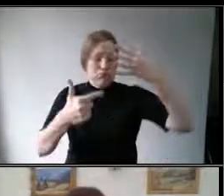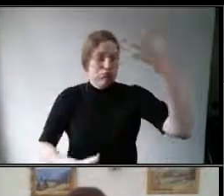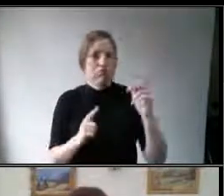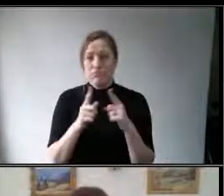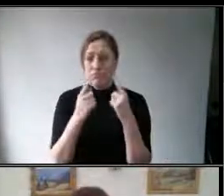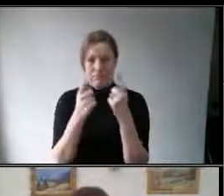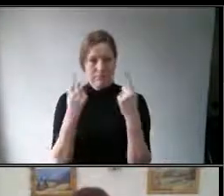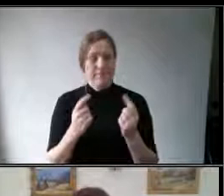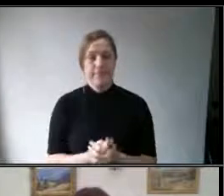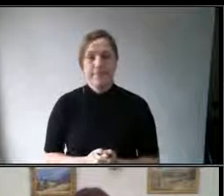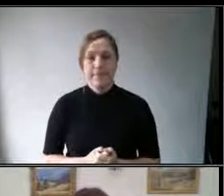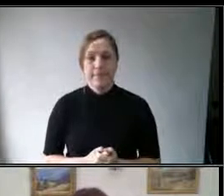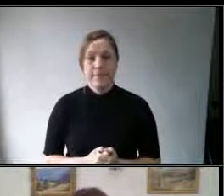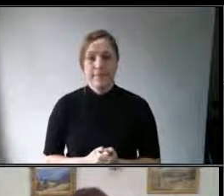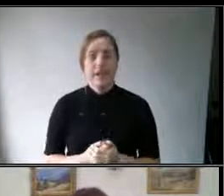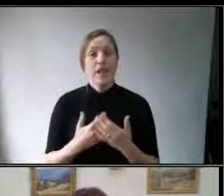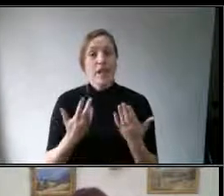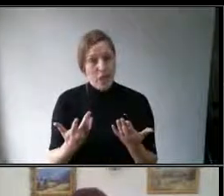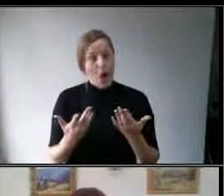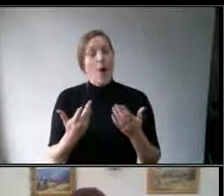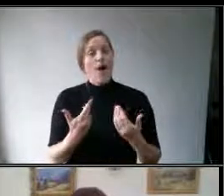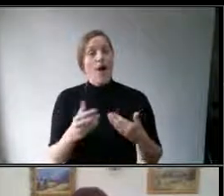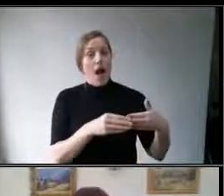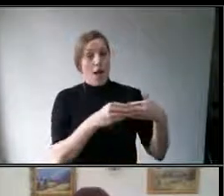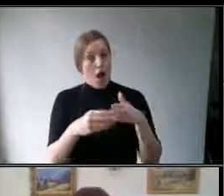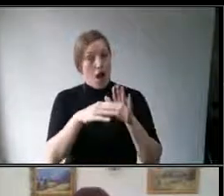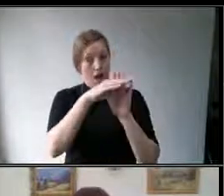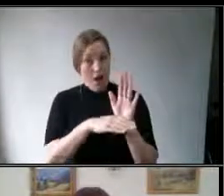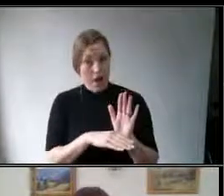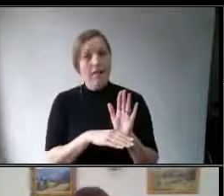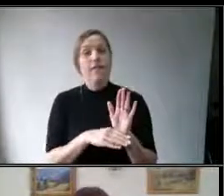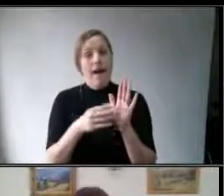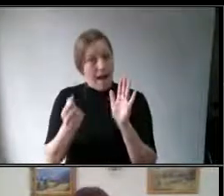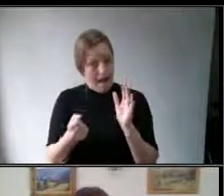so the guidelines as i mentioned are available on the create new south wales